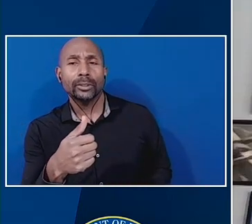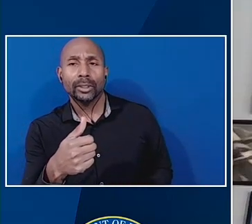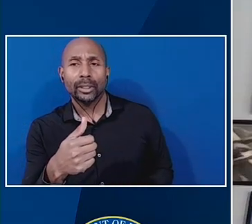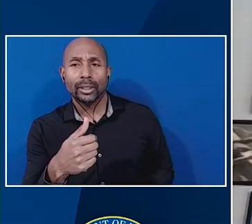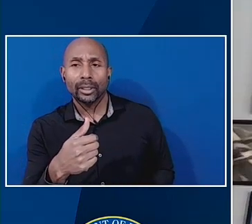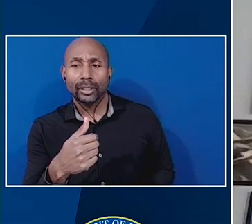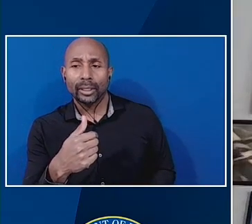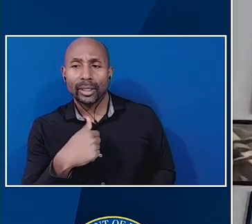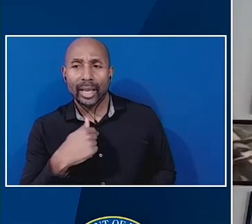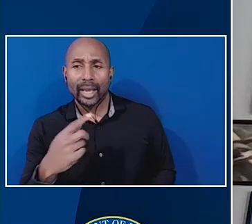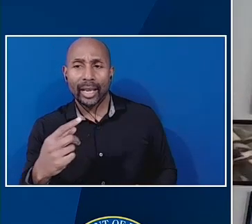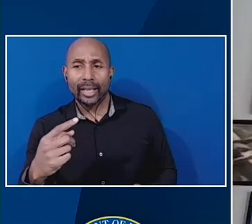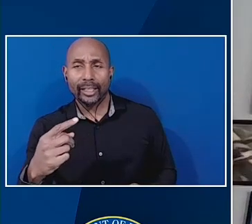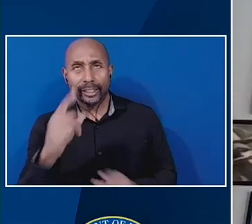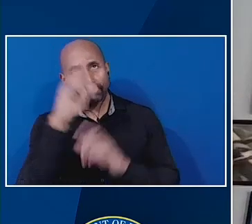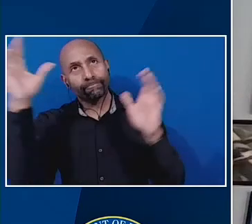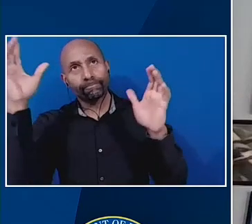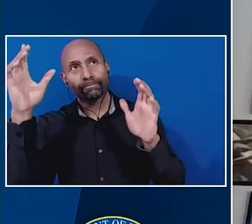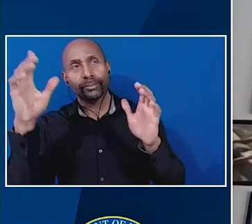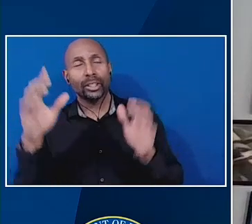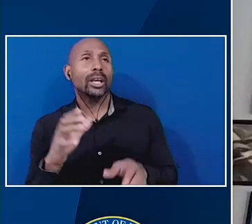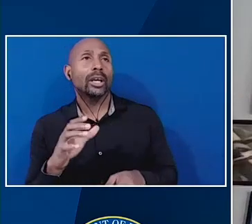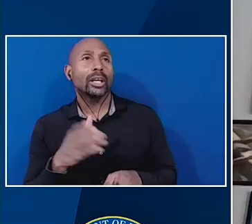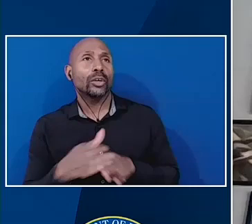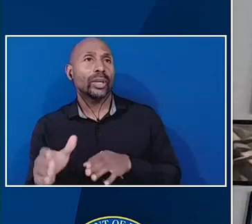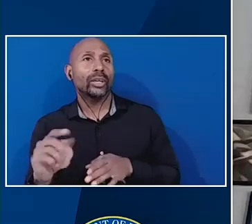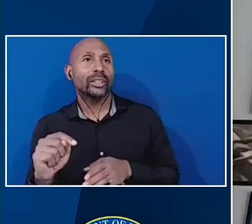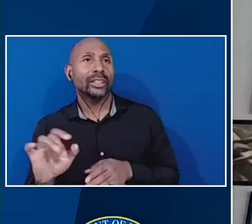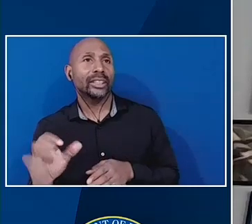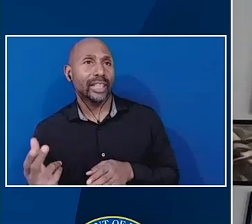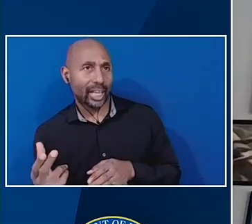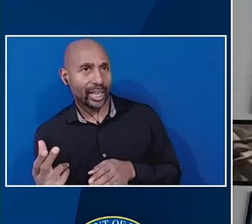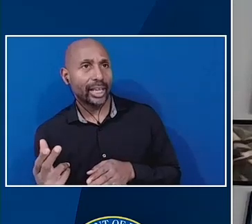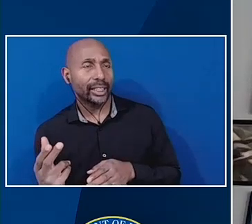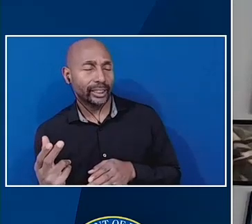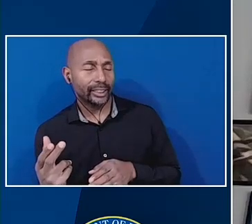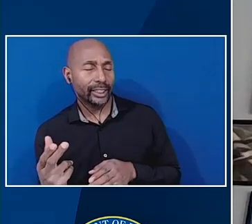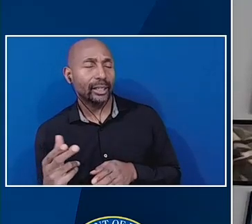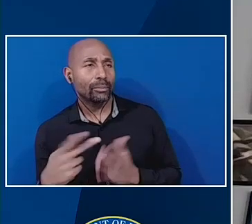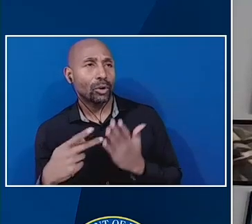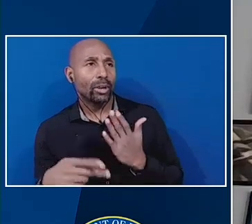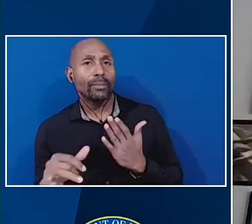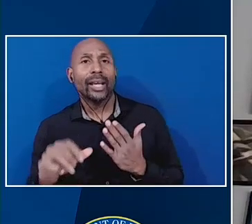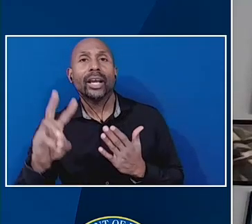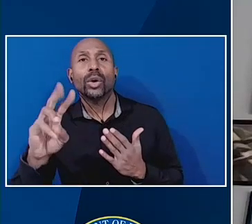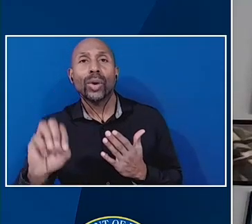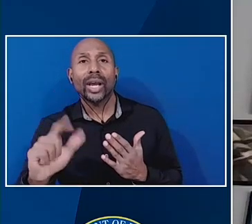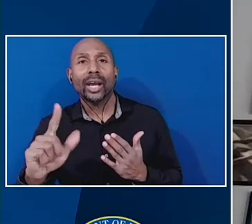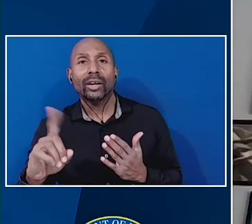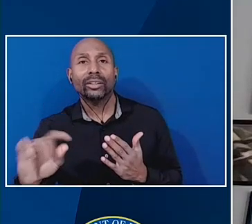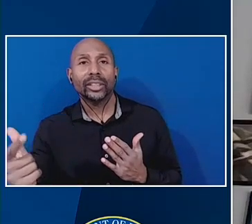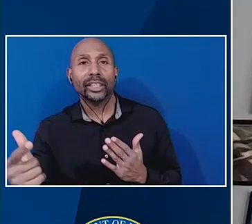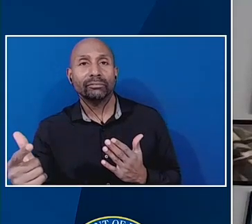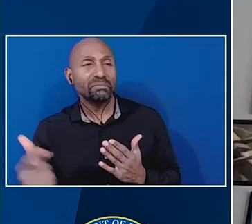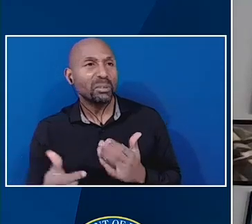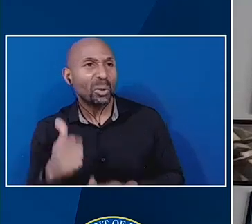who has a welding program. I don't think a lot of people can argue that welding programs are usually pretty successful. But if you're catering to a